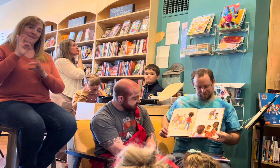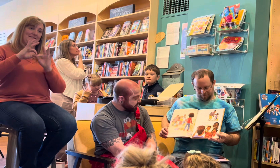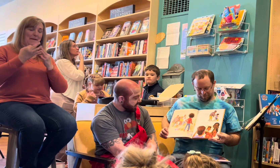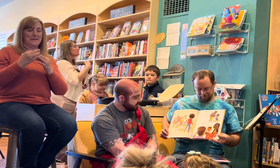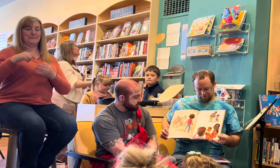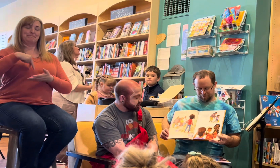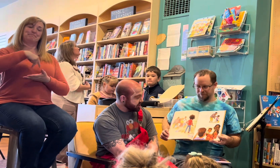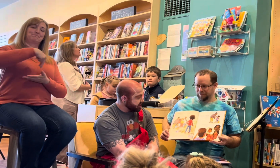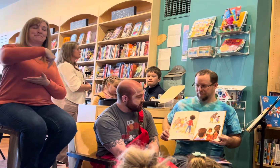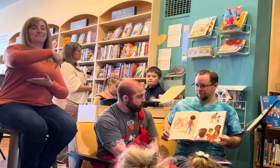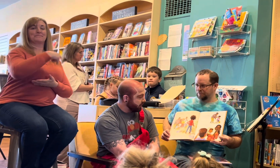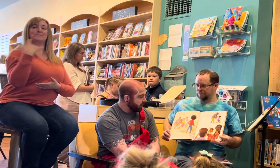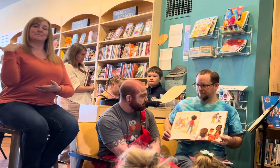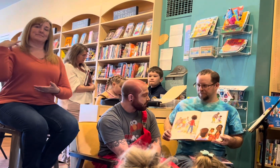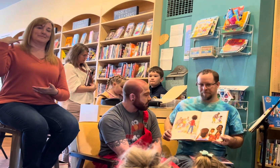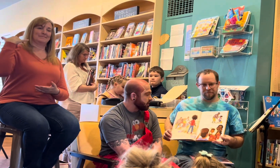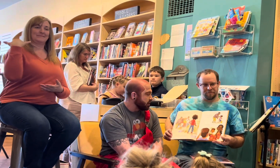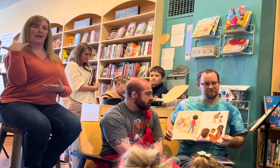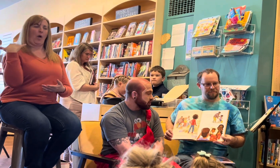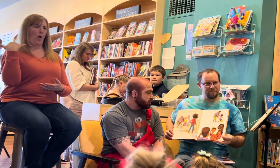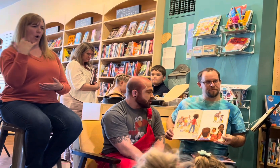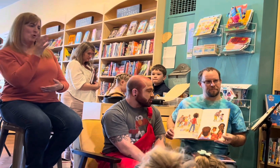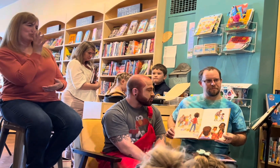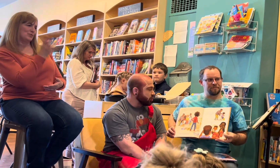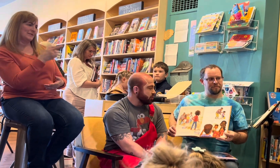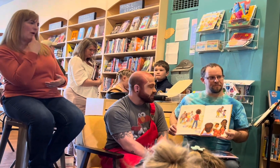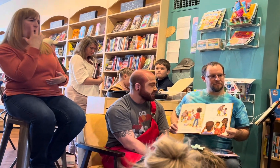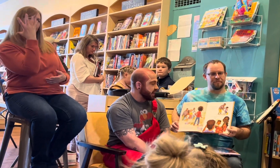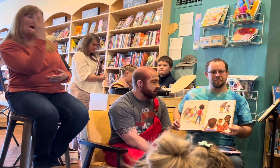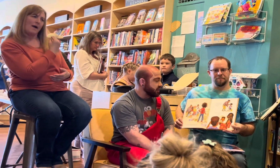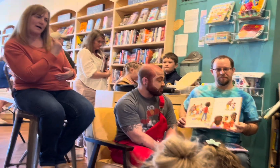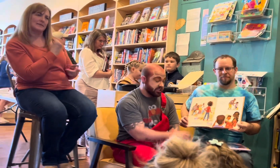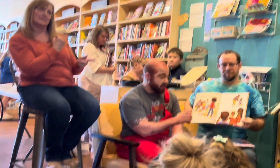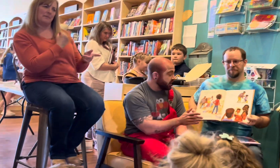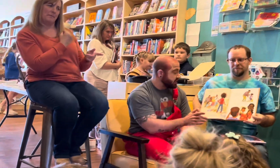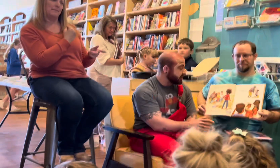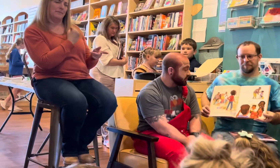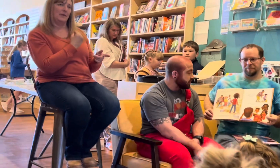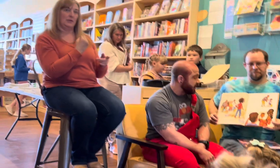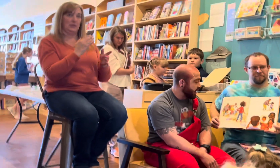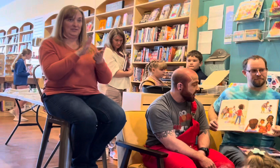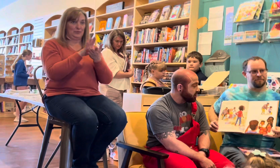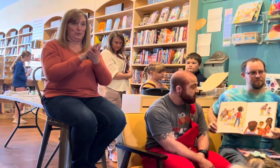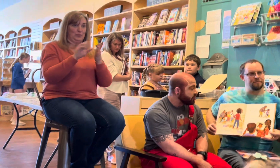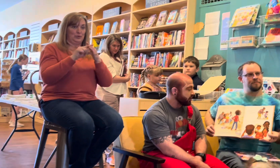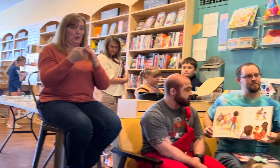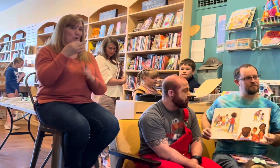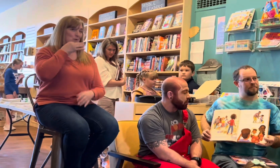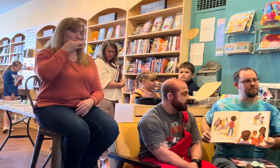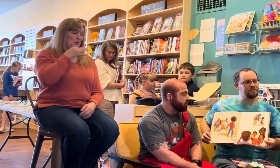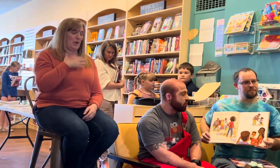so handsome!" Gigi told me. School was starting soon, and I knew there was only